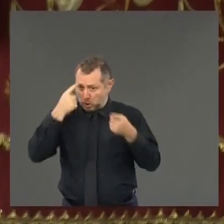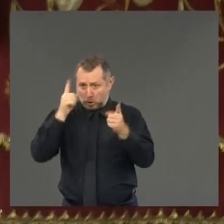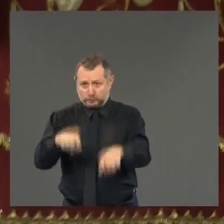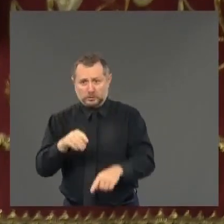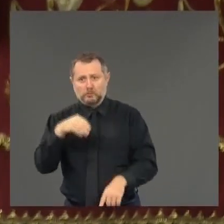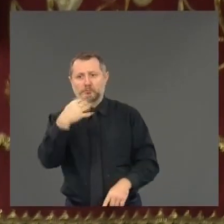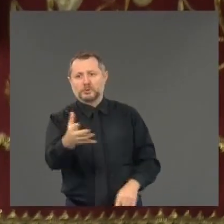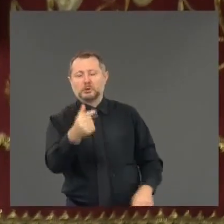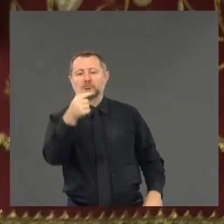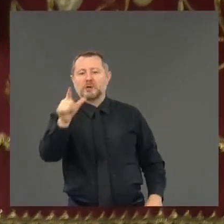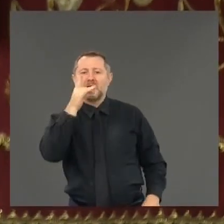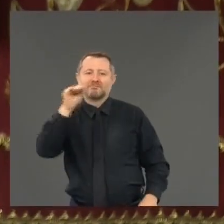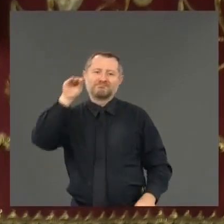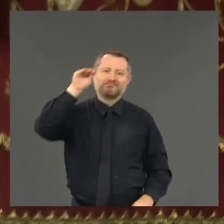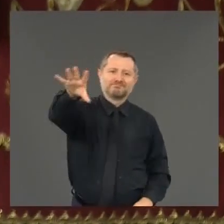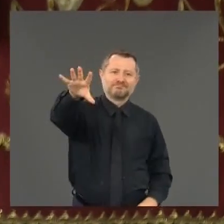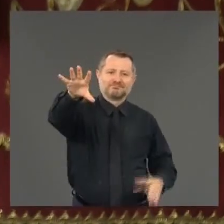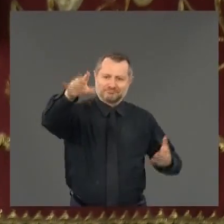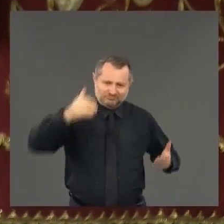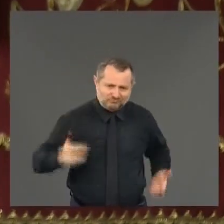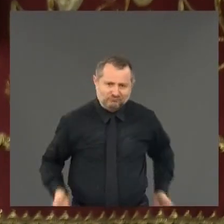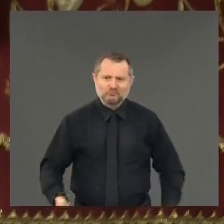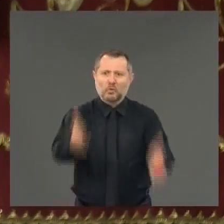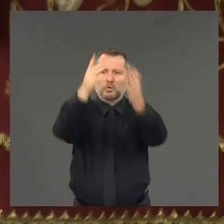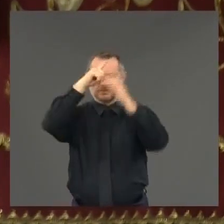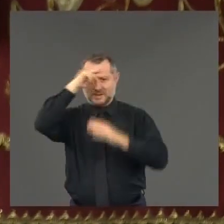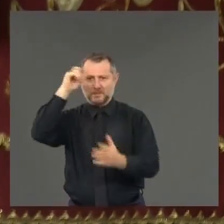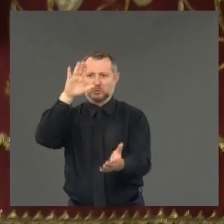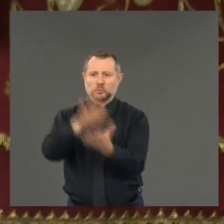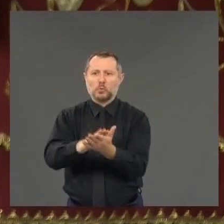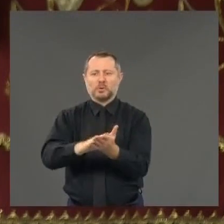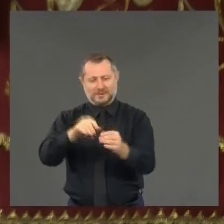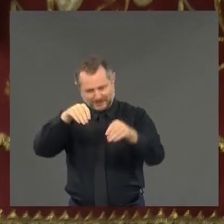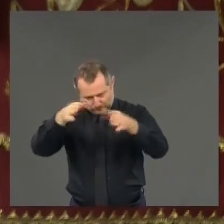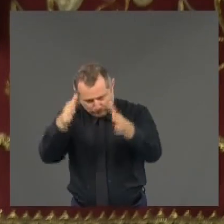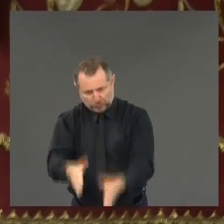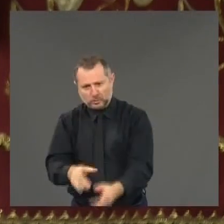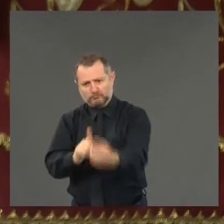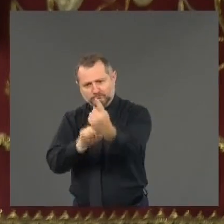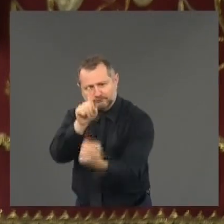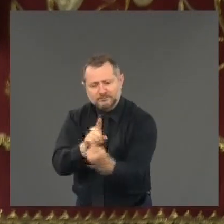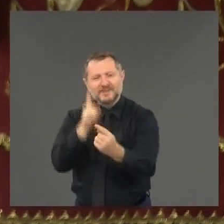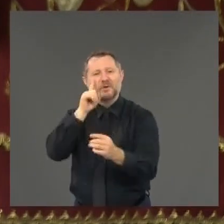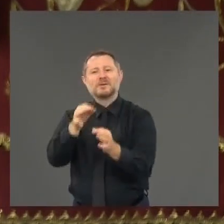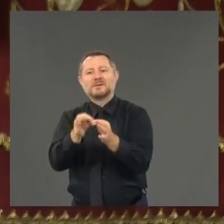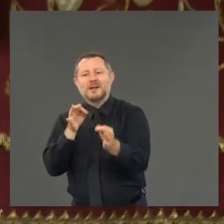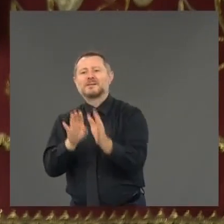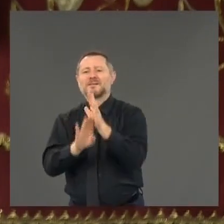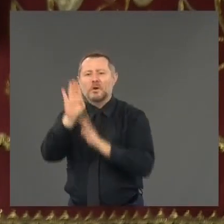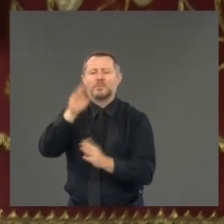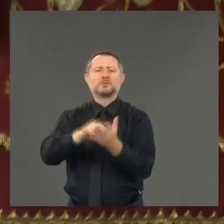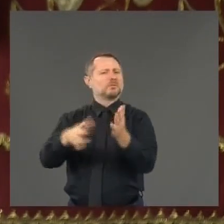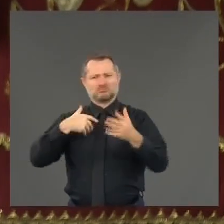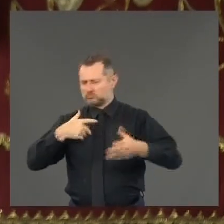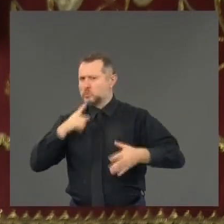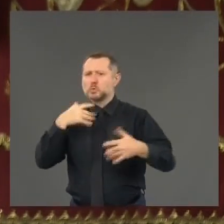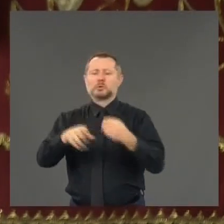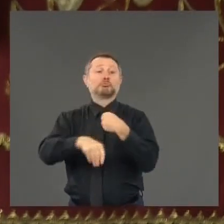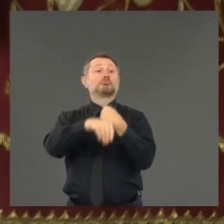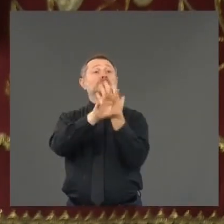LITTLE? CAN YOU EXPAND ON THAT? I DON'T KNOW WHAT TEELS SAY. WE AGREE AND GREEN LITED THEM GOING FORWARD FOR SUMMER SCHOOL